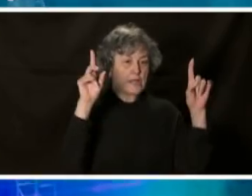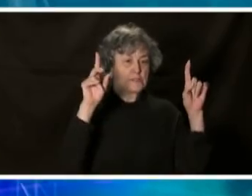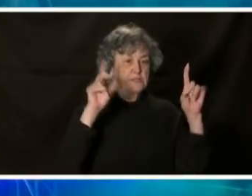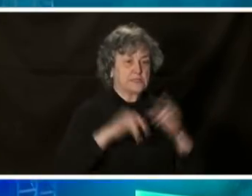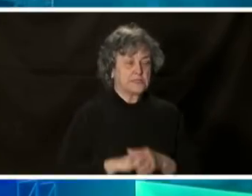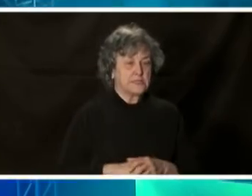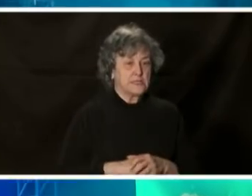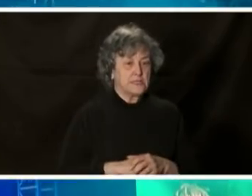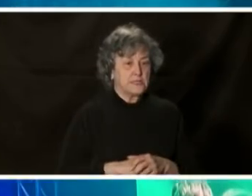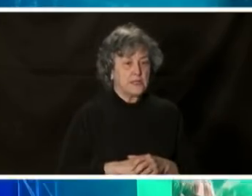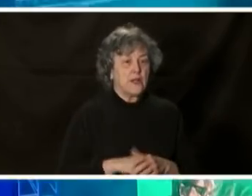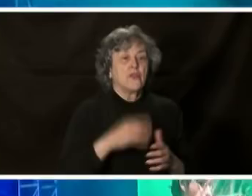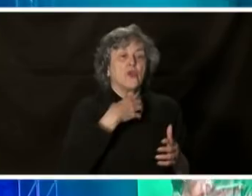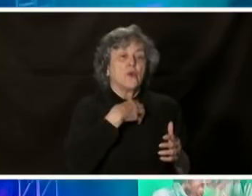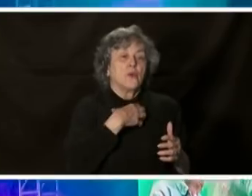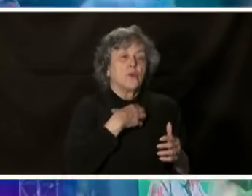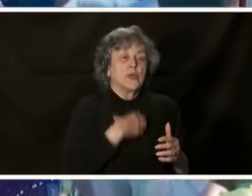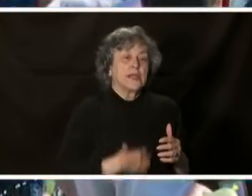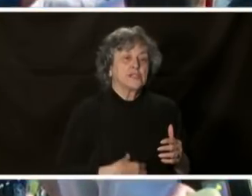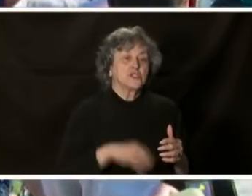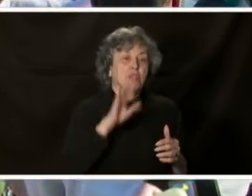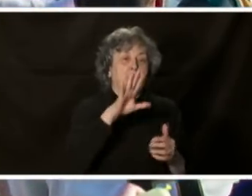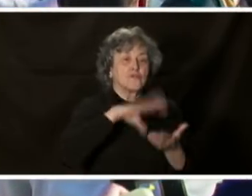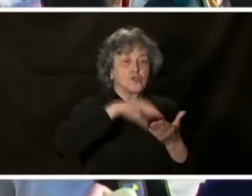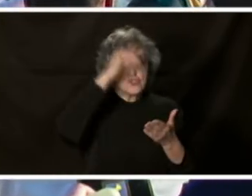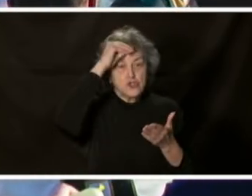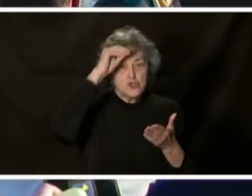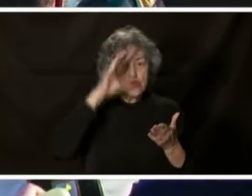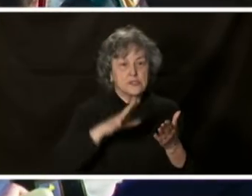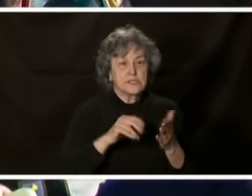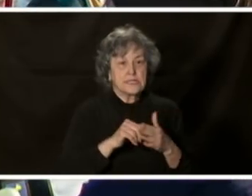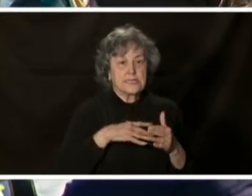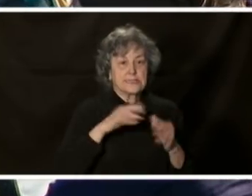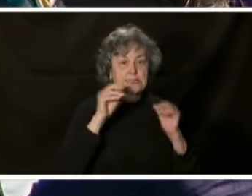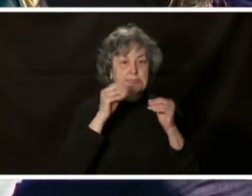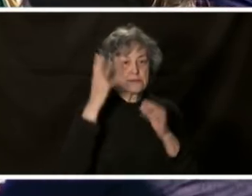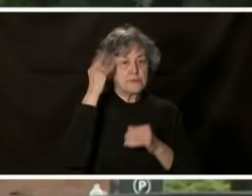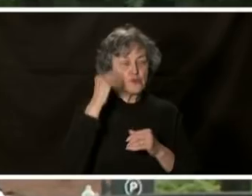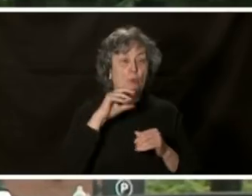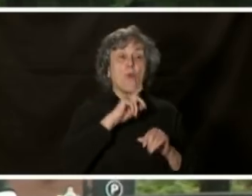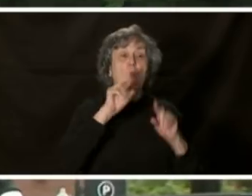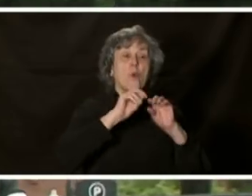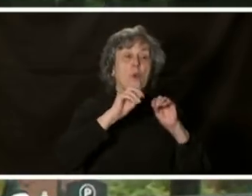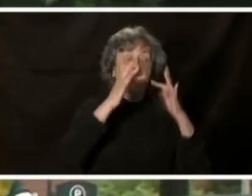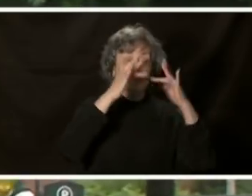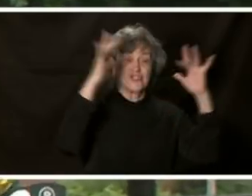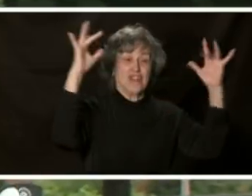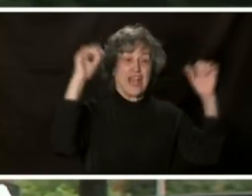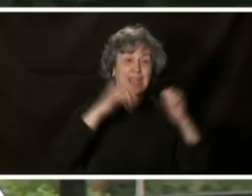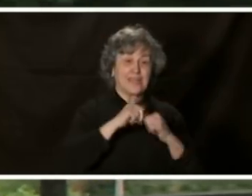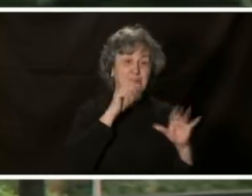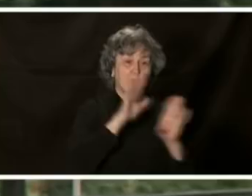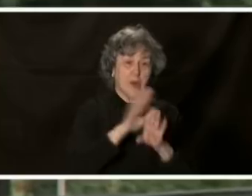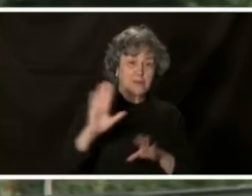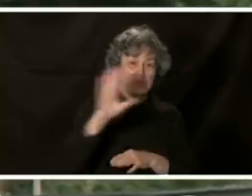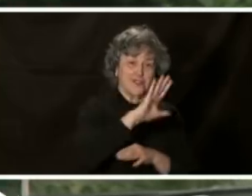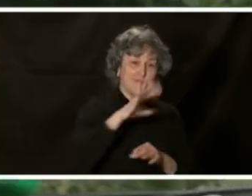THE RICHNESS OF YOUR STUDENT EXPERIENCE, OR THE SHINING PROMISE OF YOUR FUTURE.